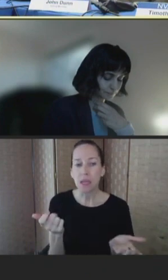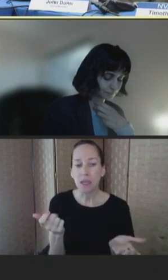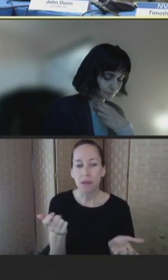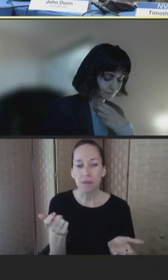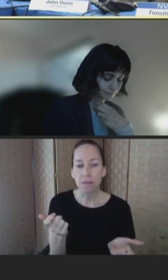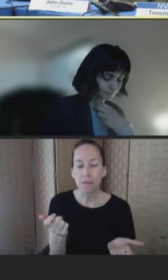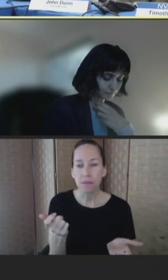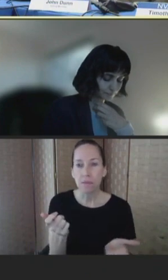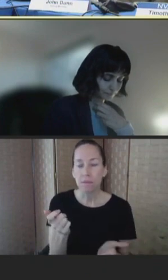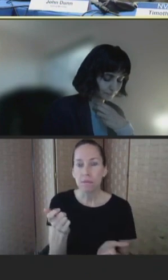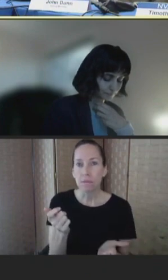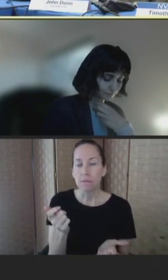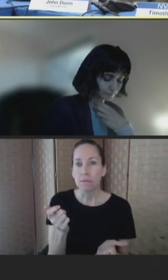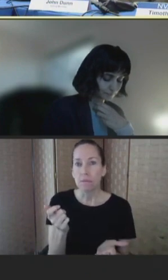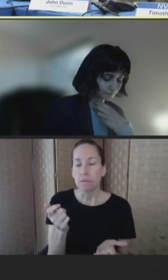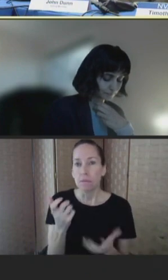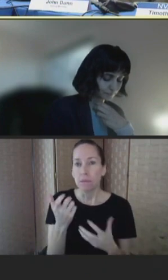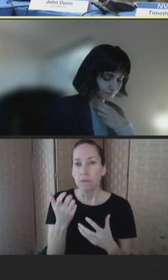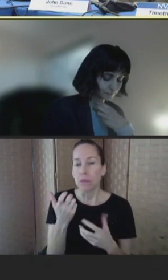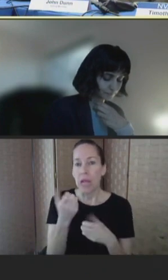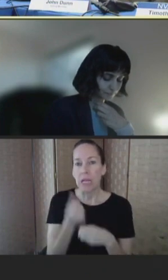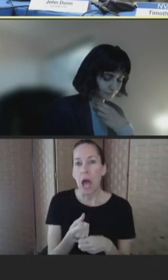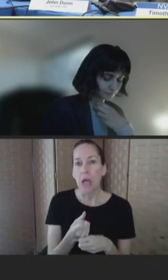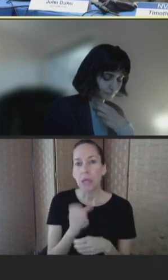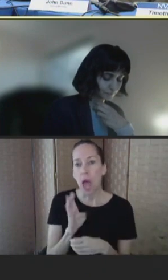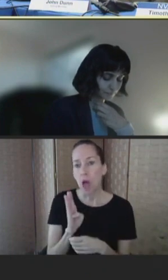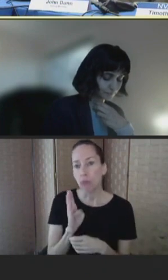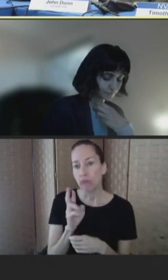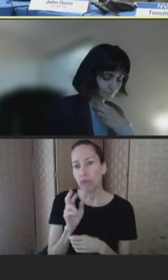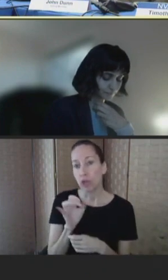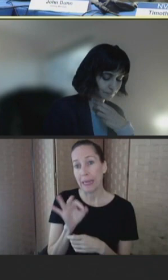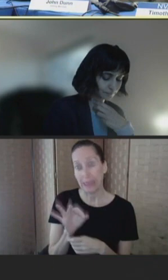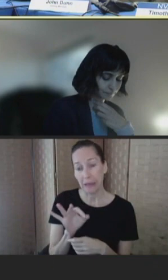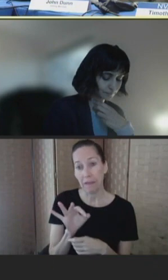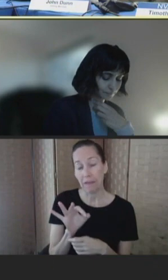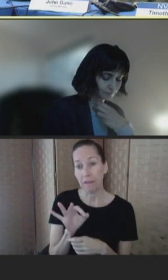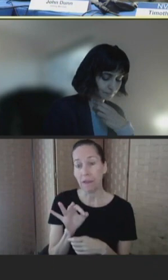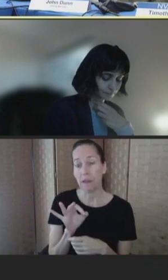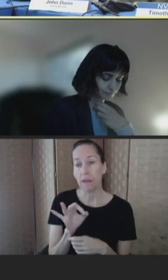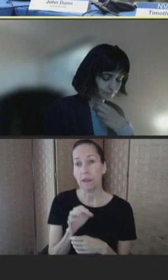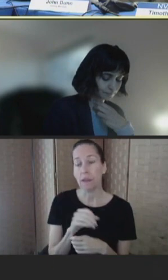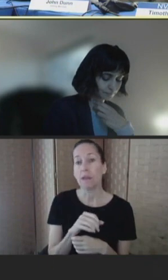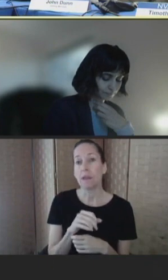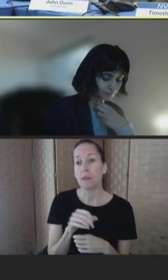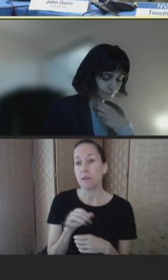what you just gave as an education module for directed -- not at the public -- but at providers